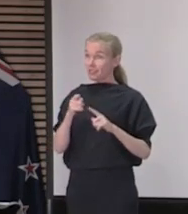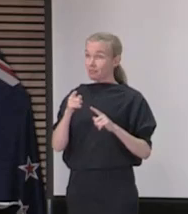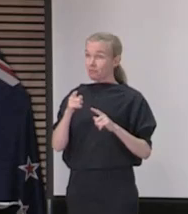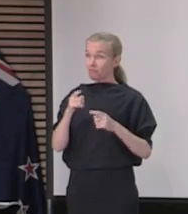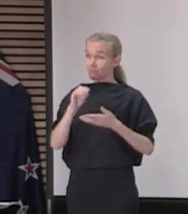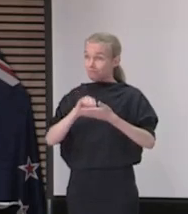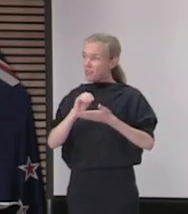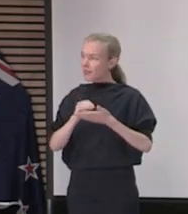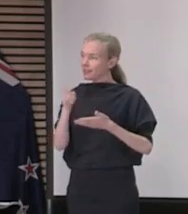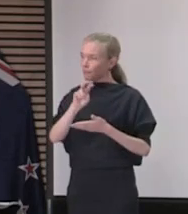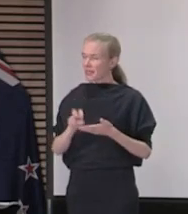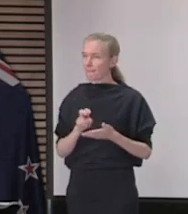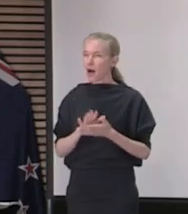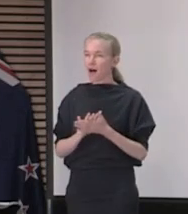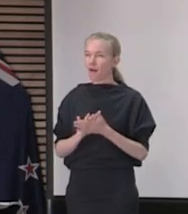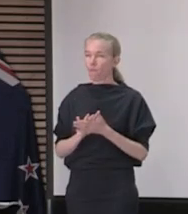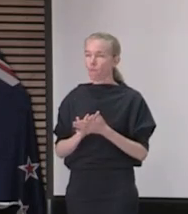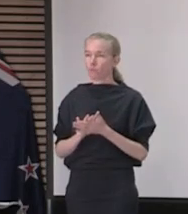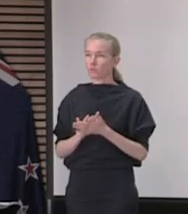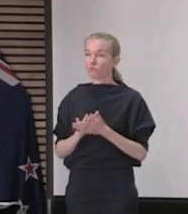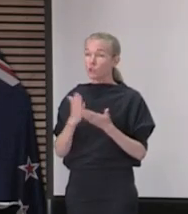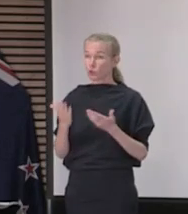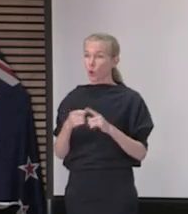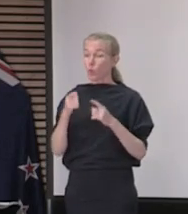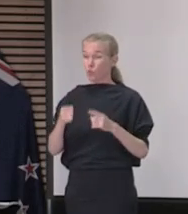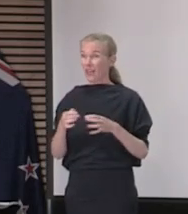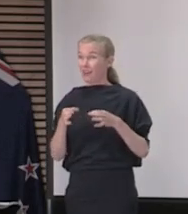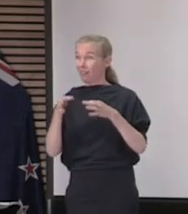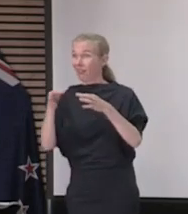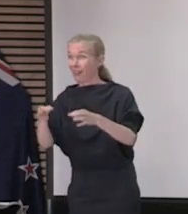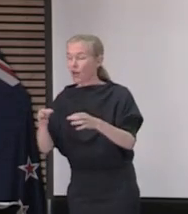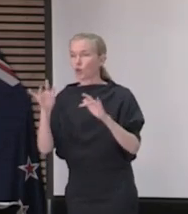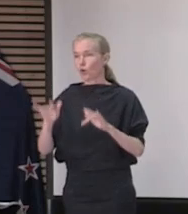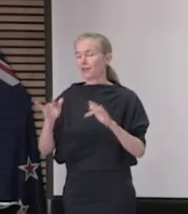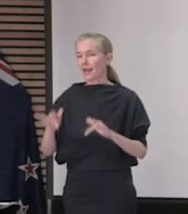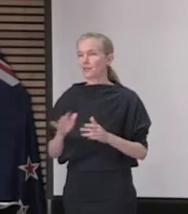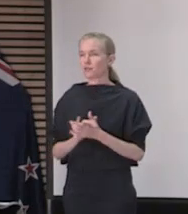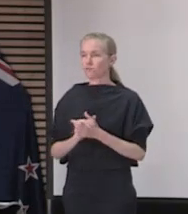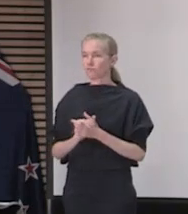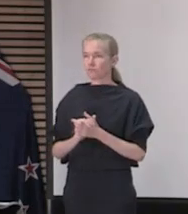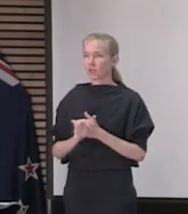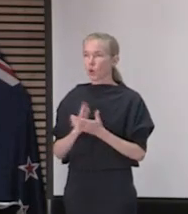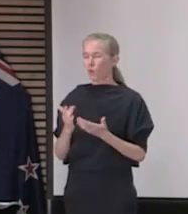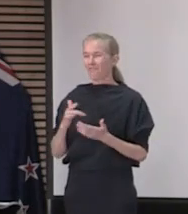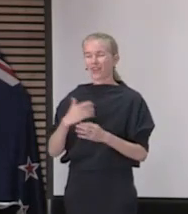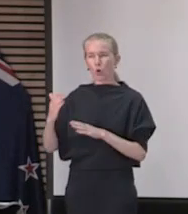purposes, is only three months prior tothat. From our perspective, itis too soon.